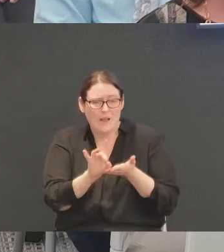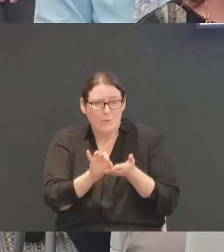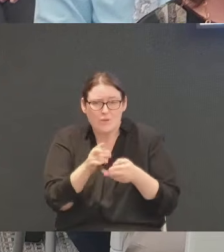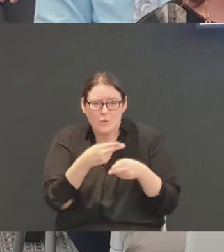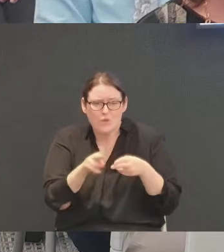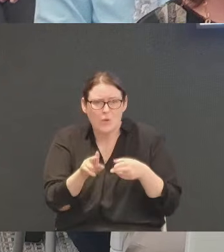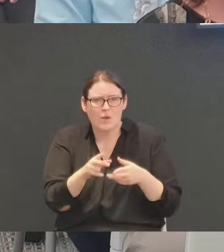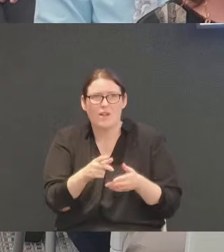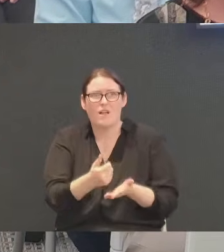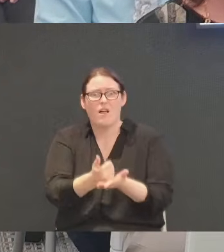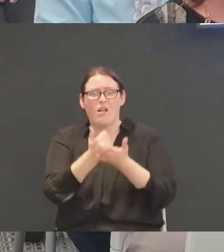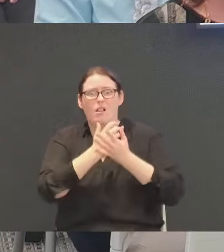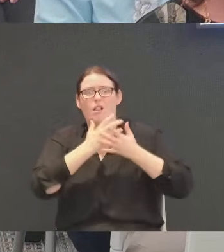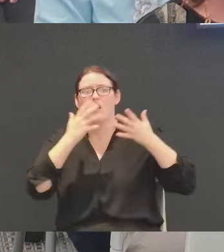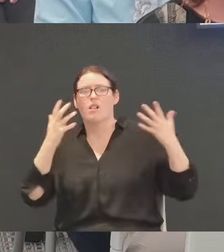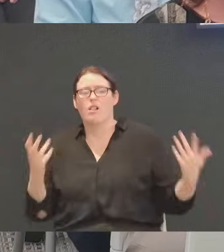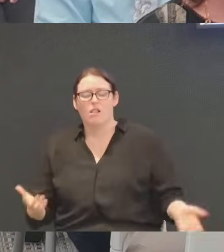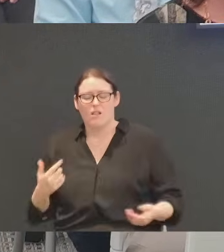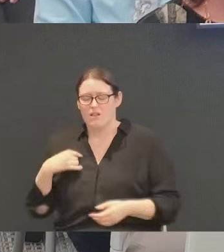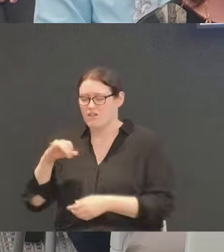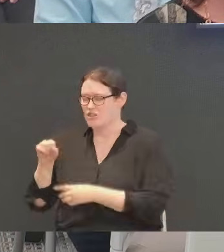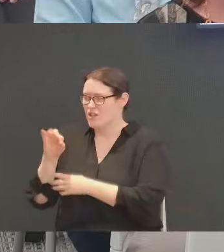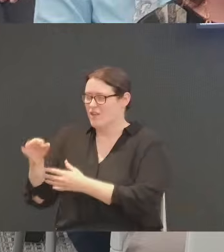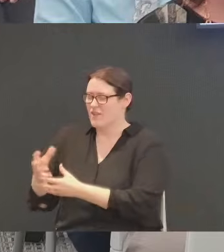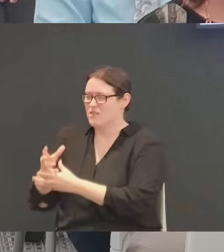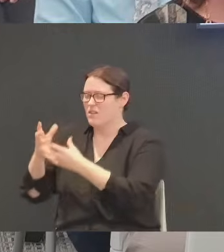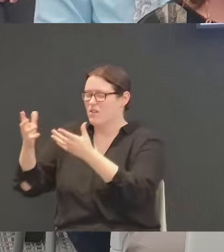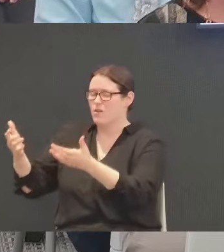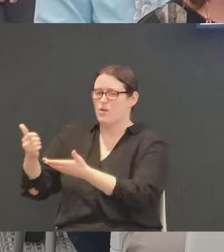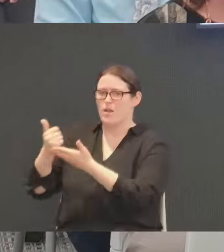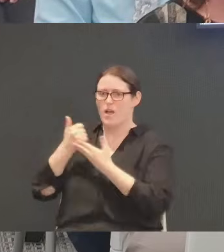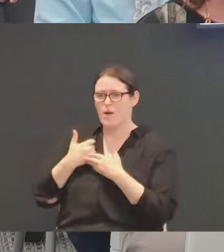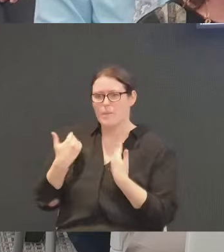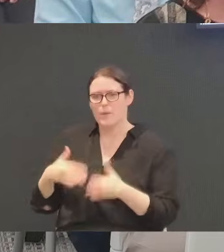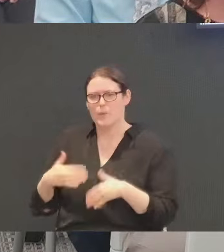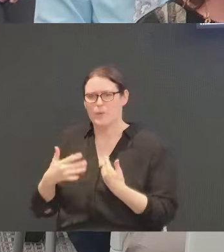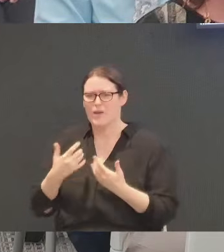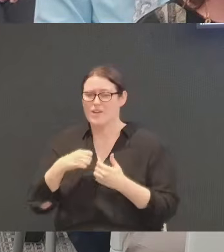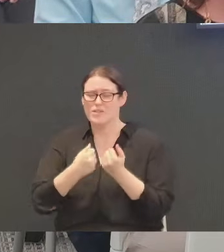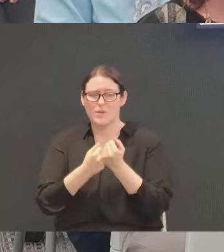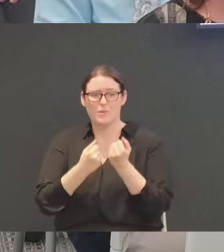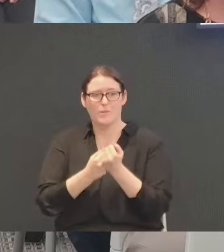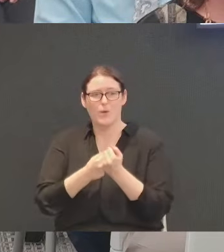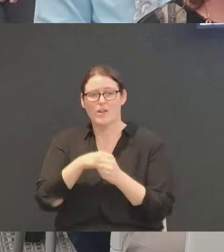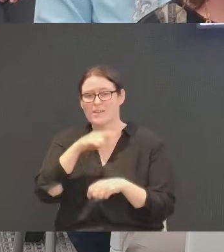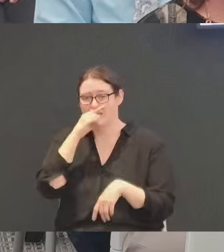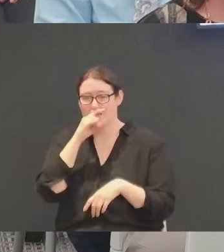I support JFS. I support the kids being back home with their families or with any family. My